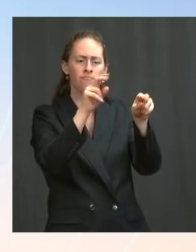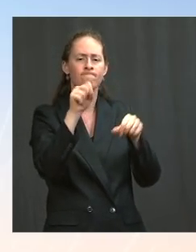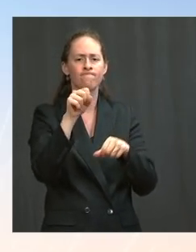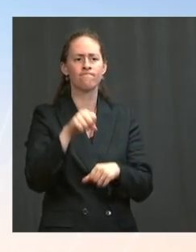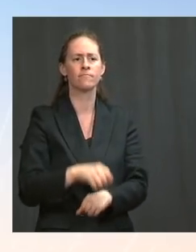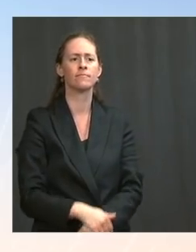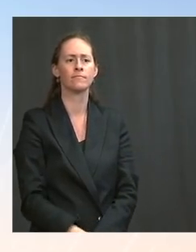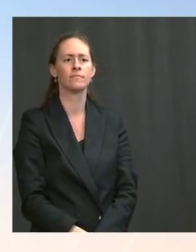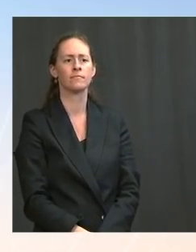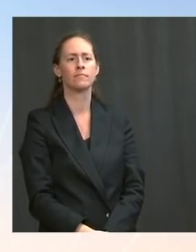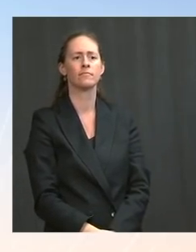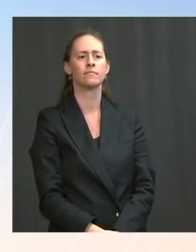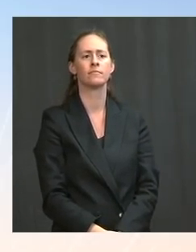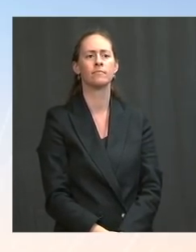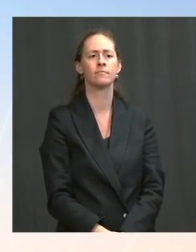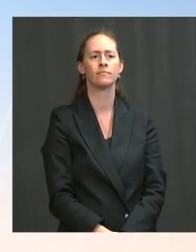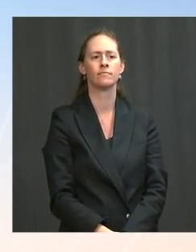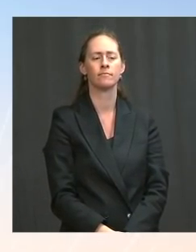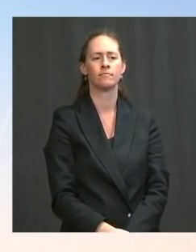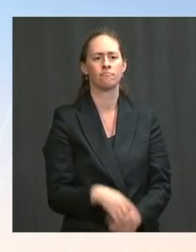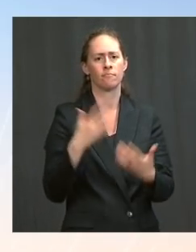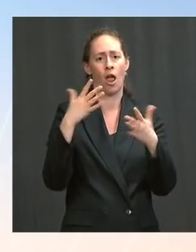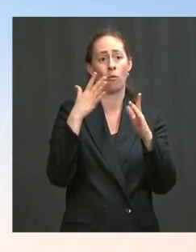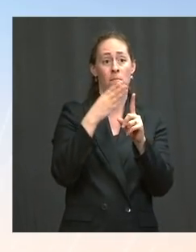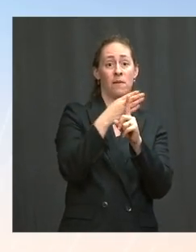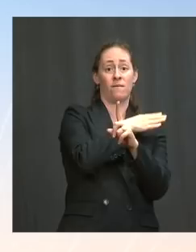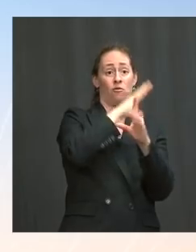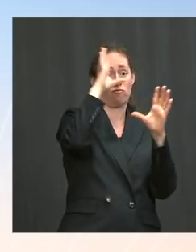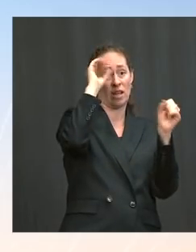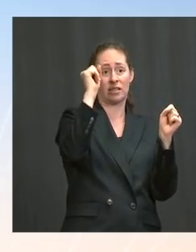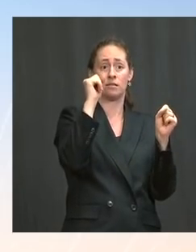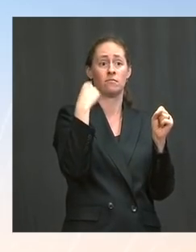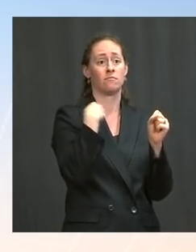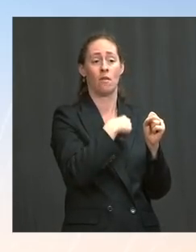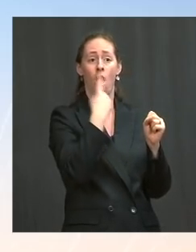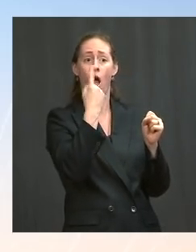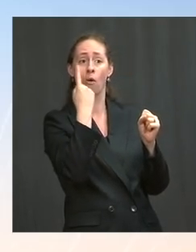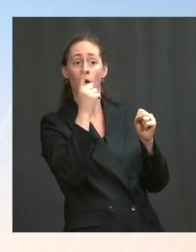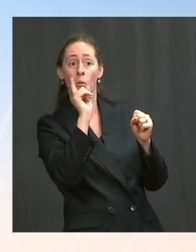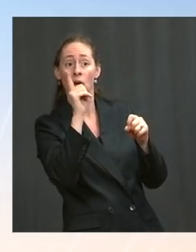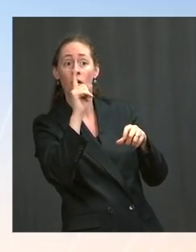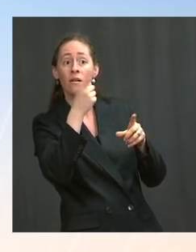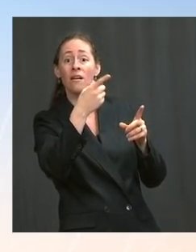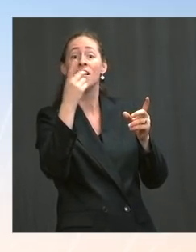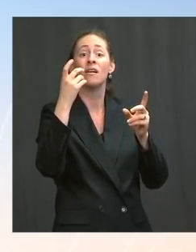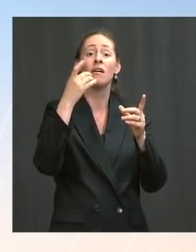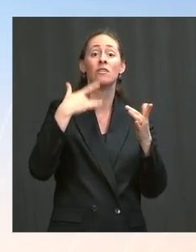and before that. In terms of any reports of weapons, I would point you to the Department of Defense. Go ahead, in the back.